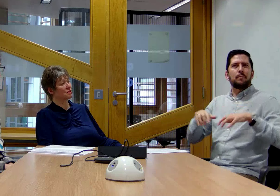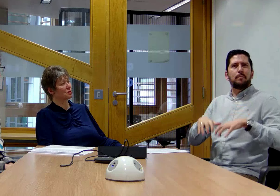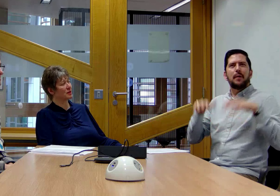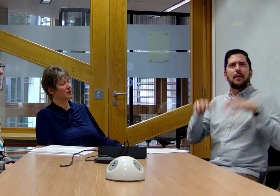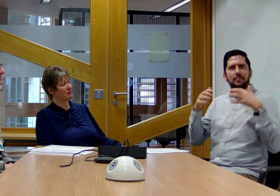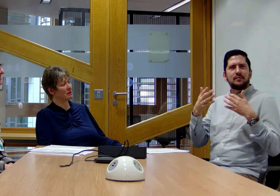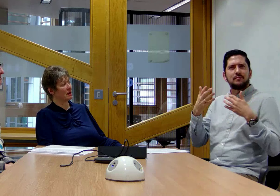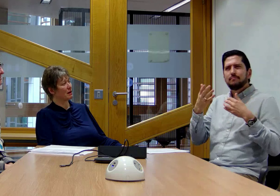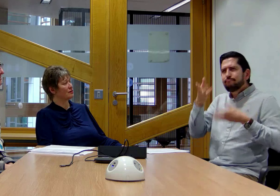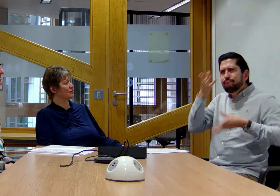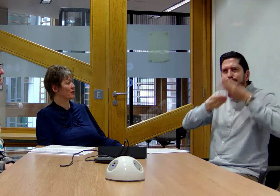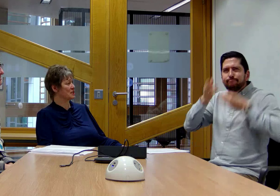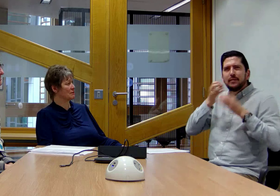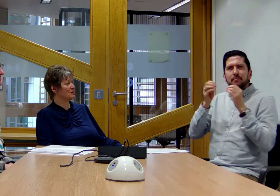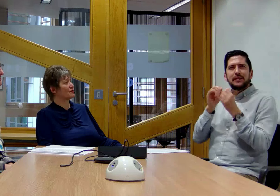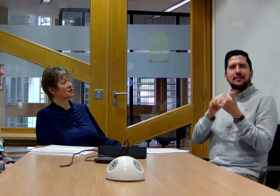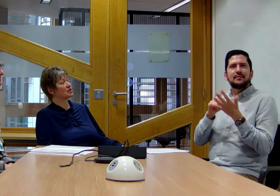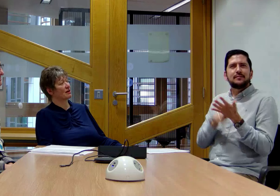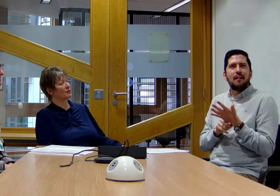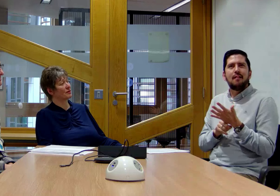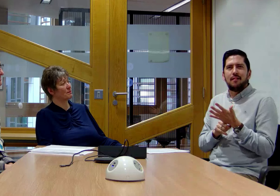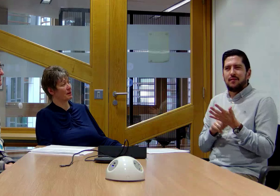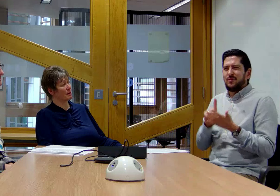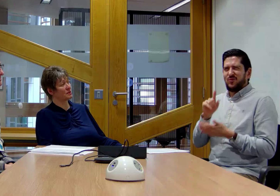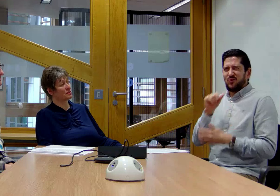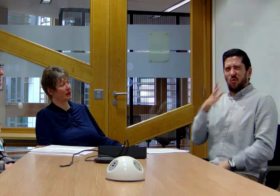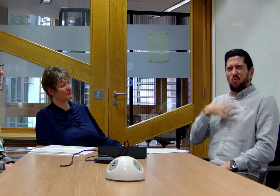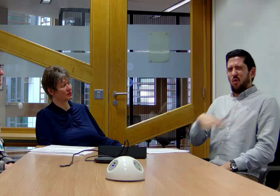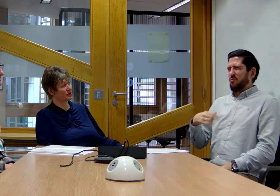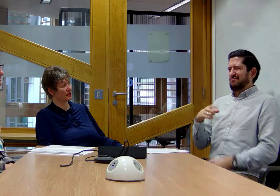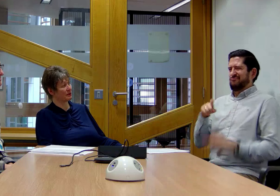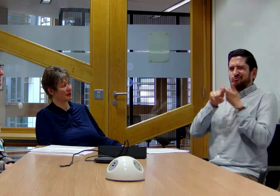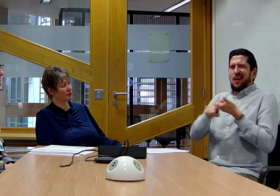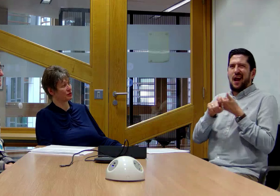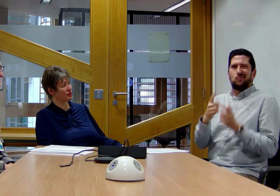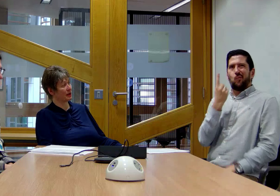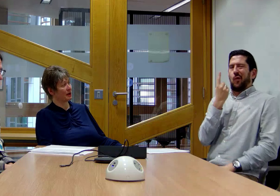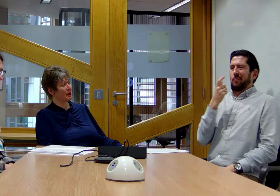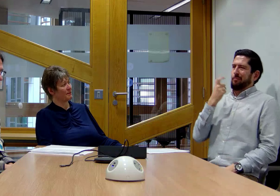so we provide access for BSL users. We have other aims as well, for example, for the staff